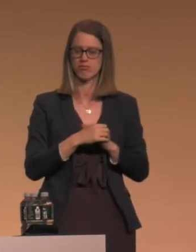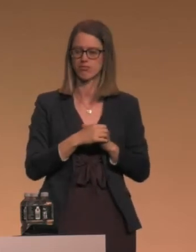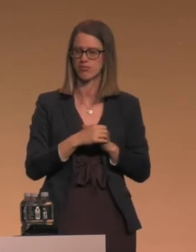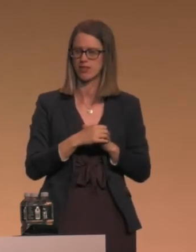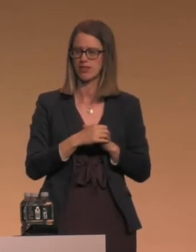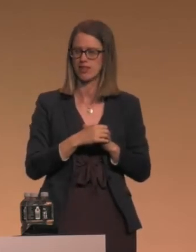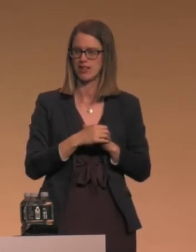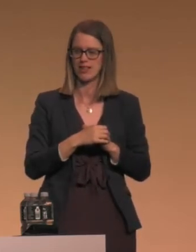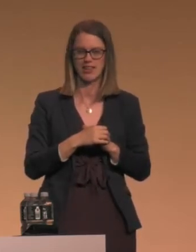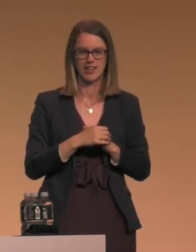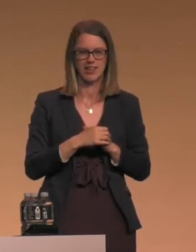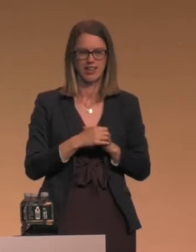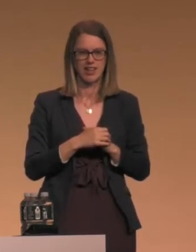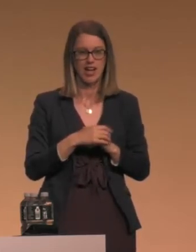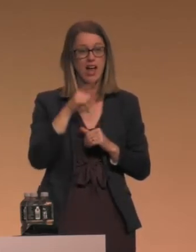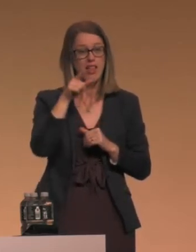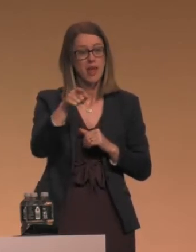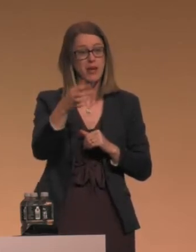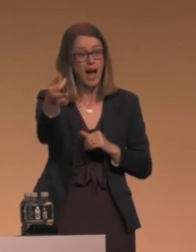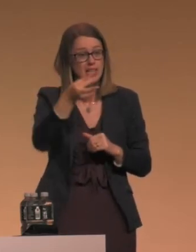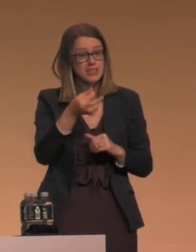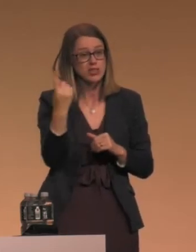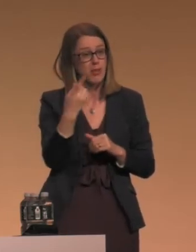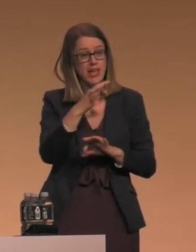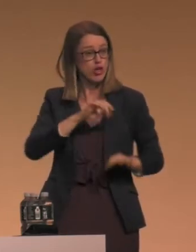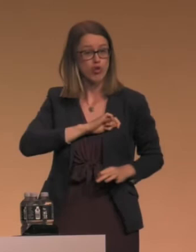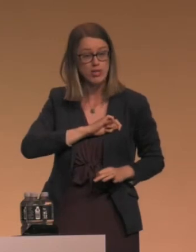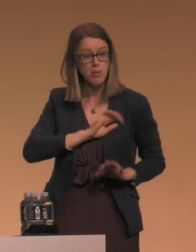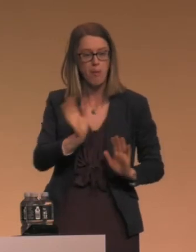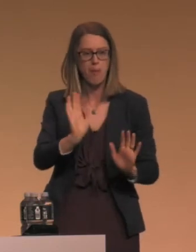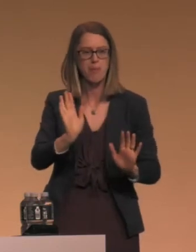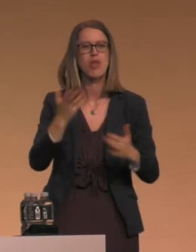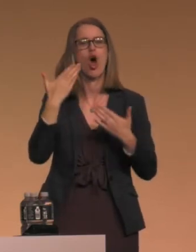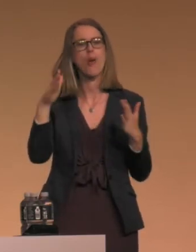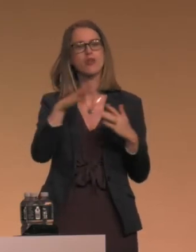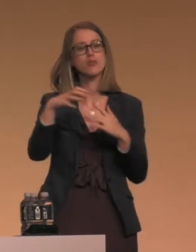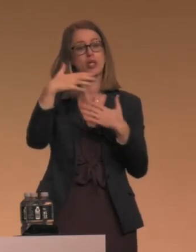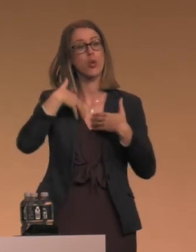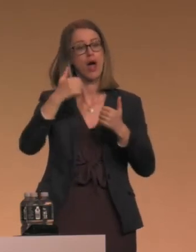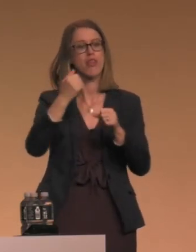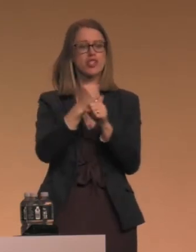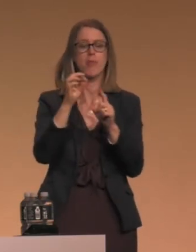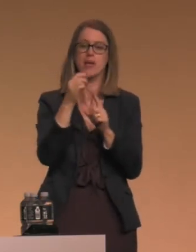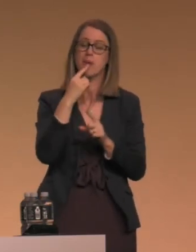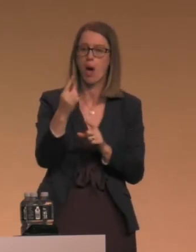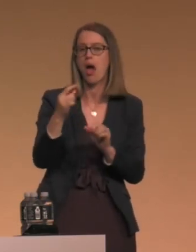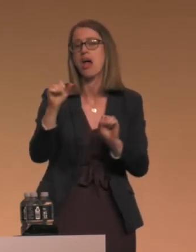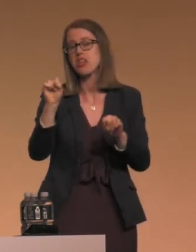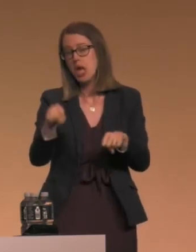Now, would they say that to someone they don't trust? Being open to spiritual health, the GP says, yes.